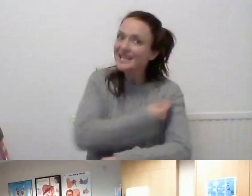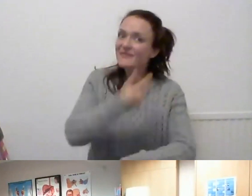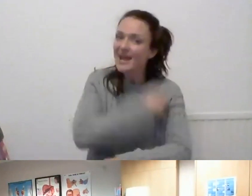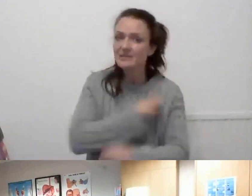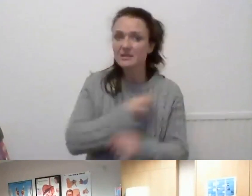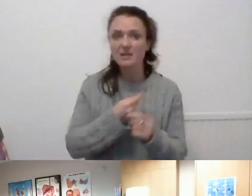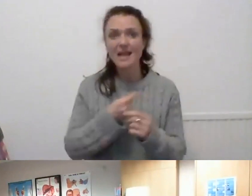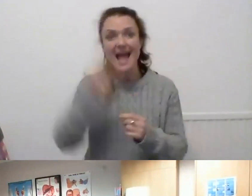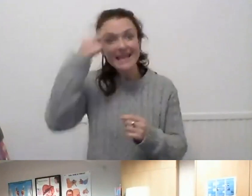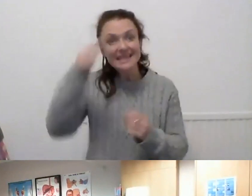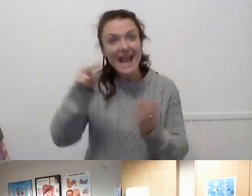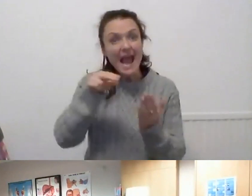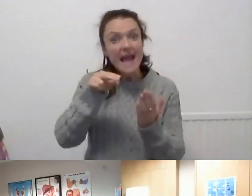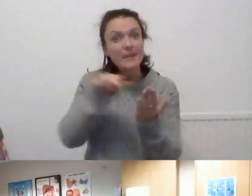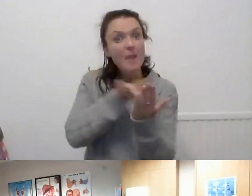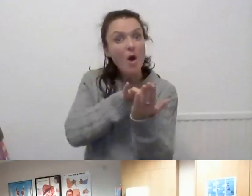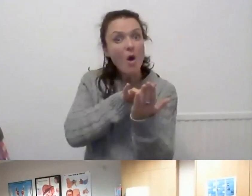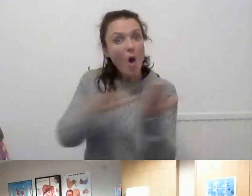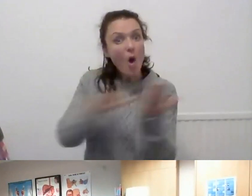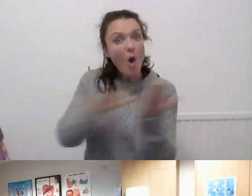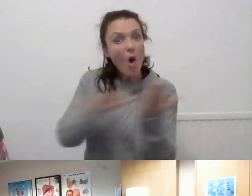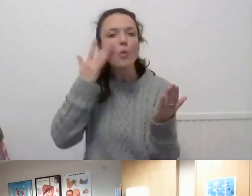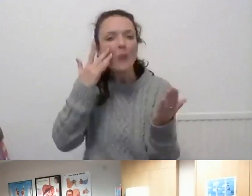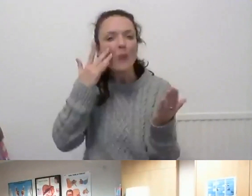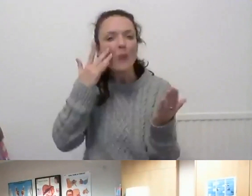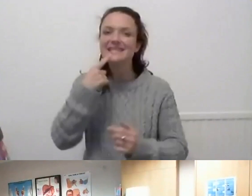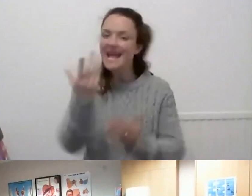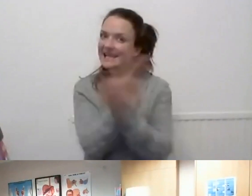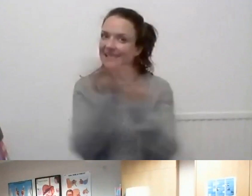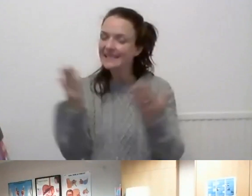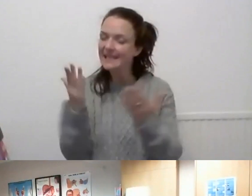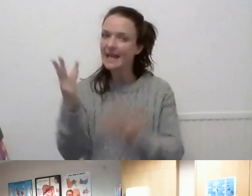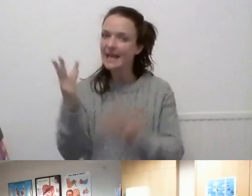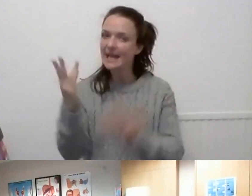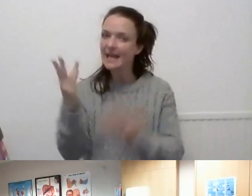vaccine, please don't contact me again. And what we would say at that point would be, you know,